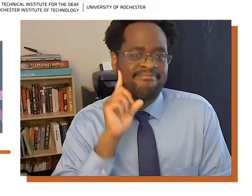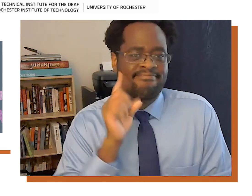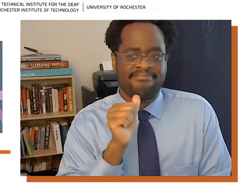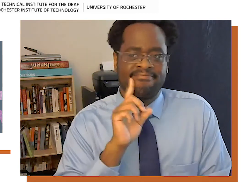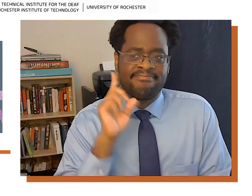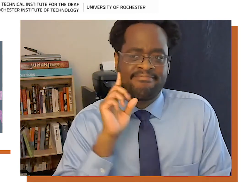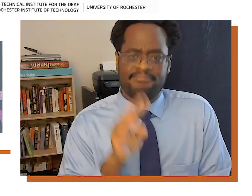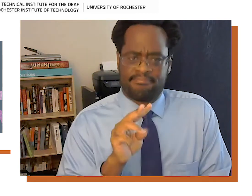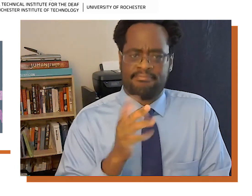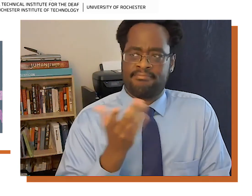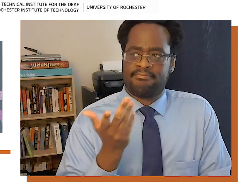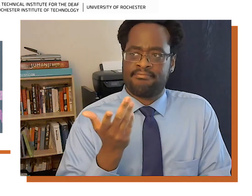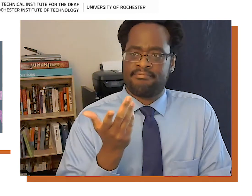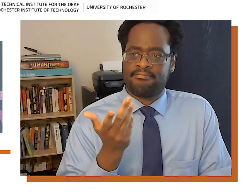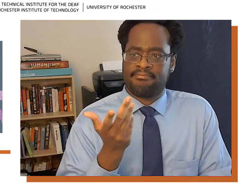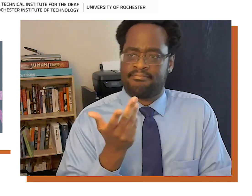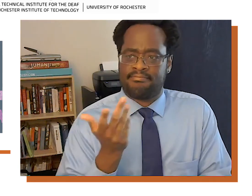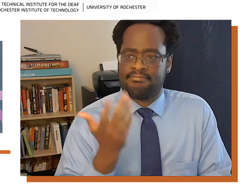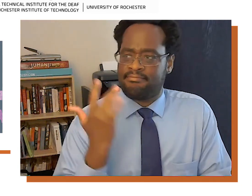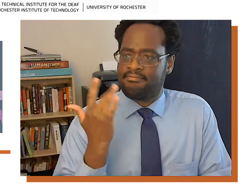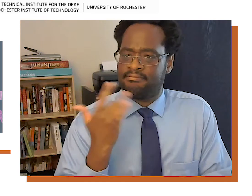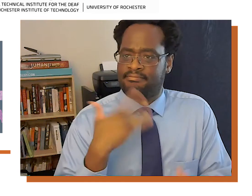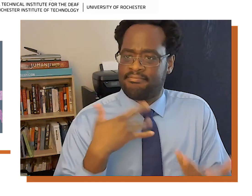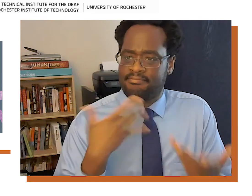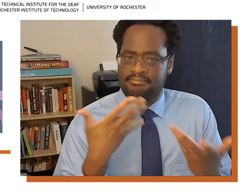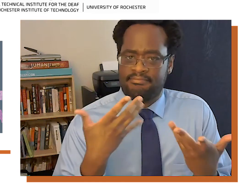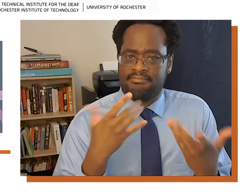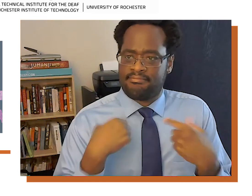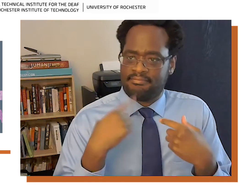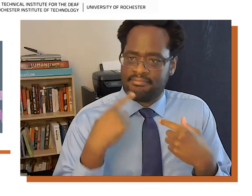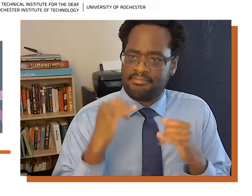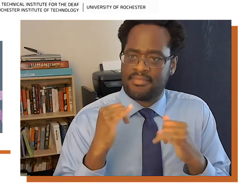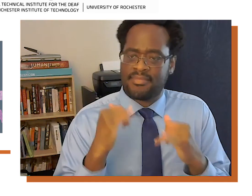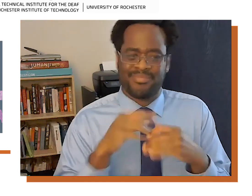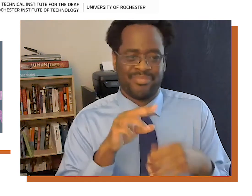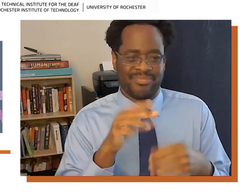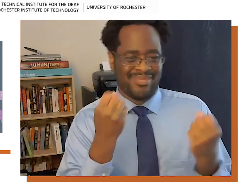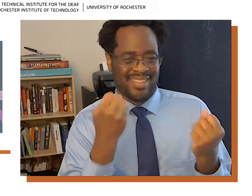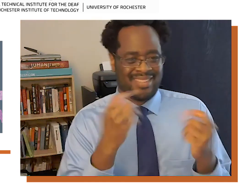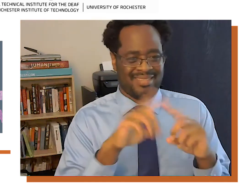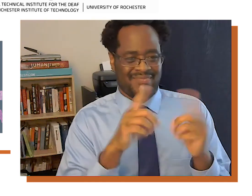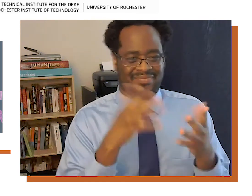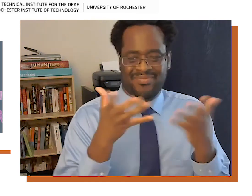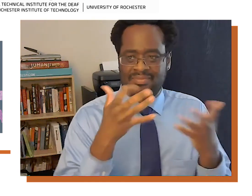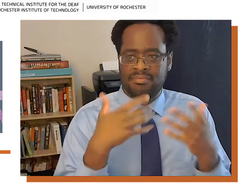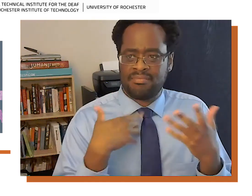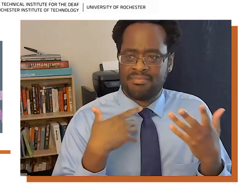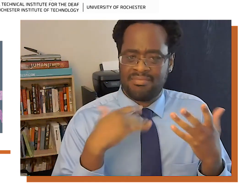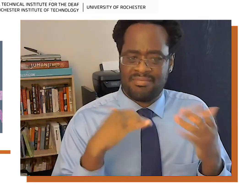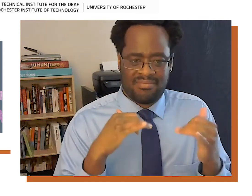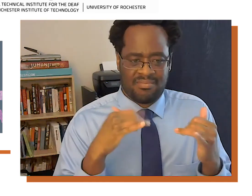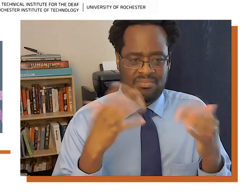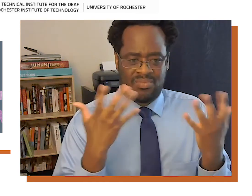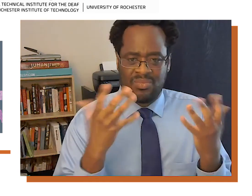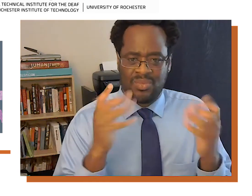Again, I mentioned my experience at Gallaudet being looked at or told that I wasn't Deaf enough for whatever reason.